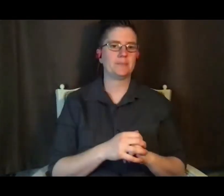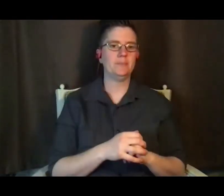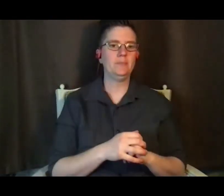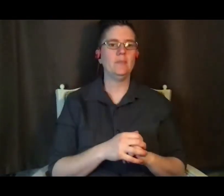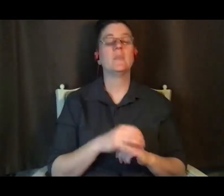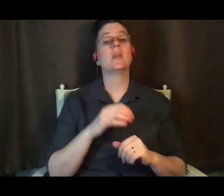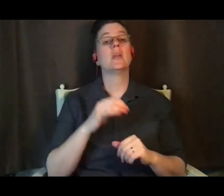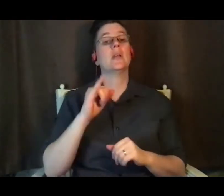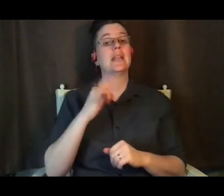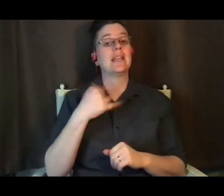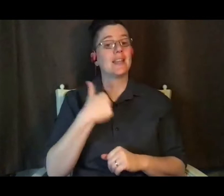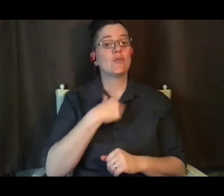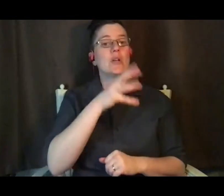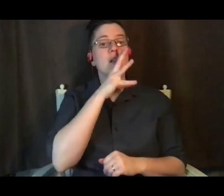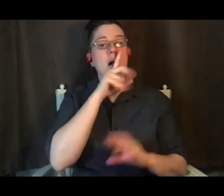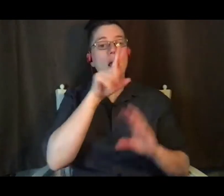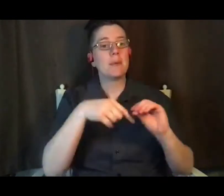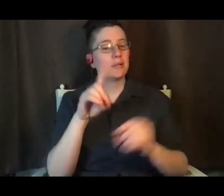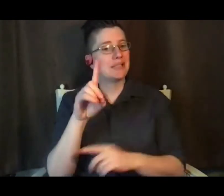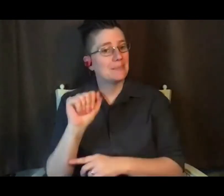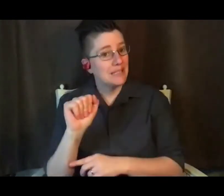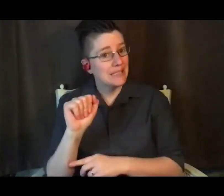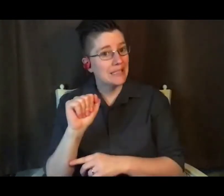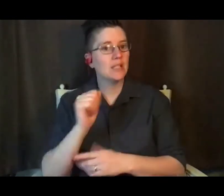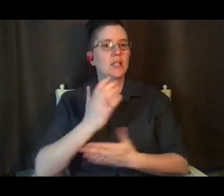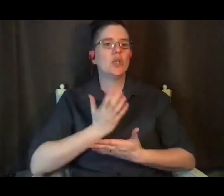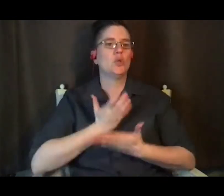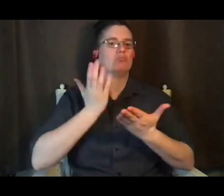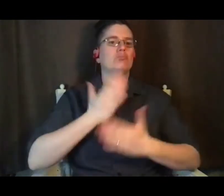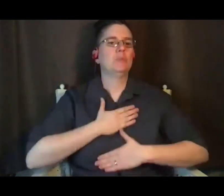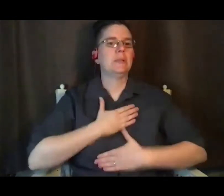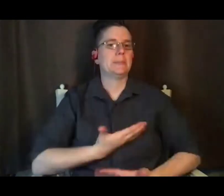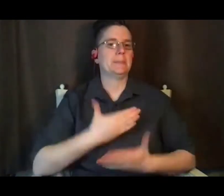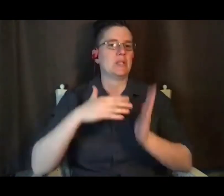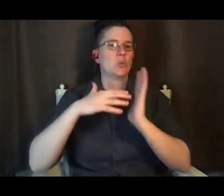admitting weakness that to talk about disability is somehow adopting the colonizer's narrative